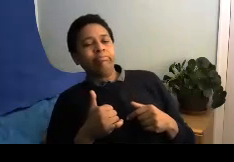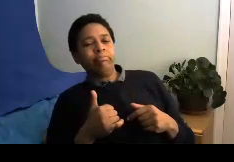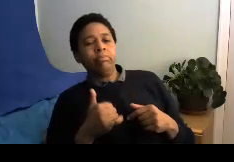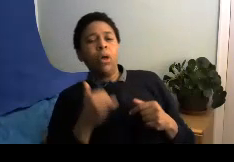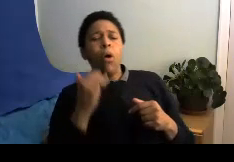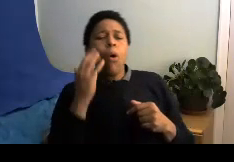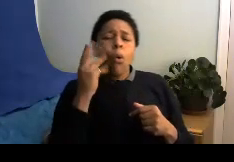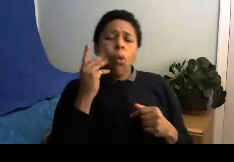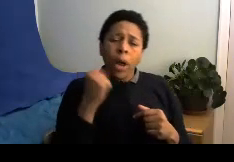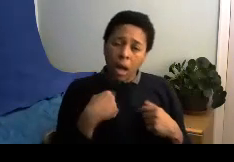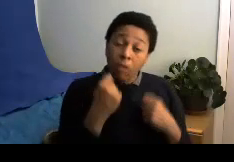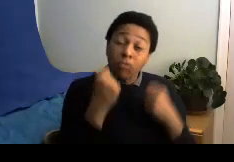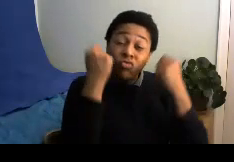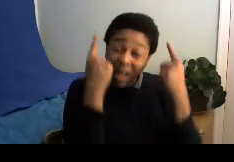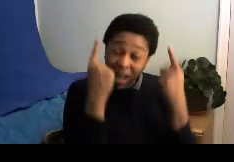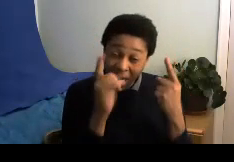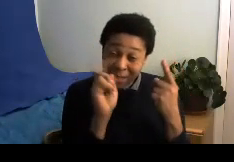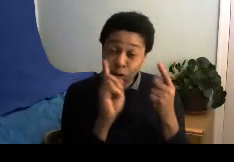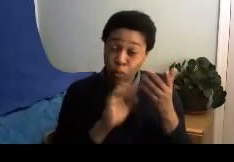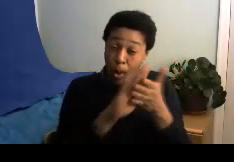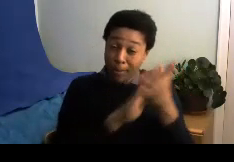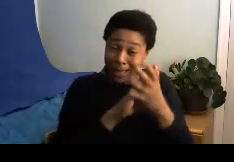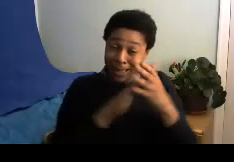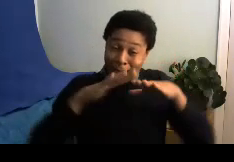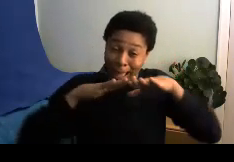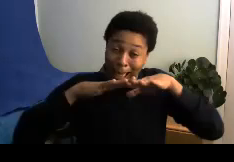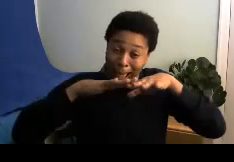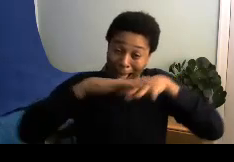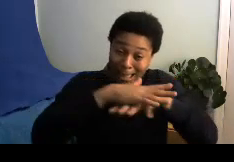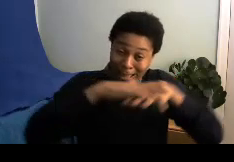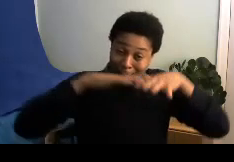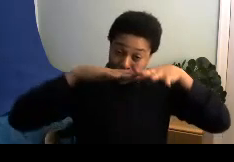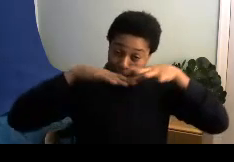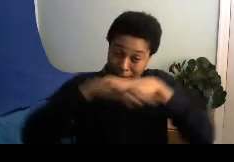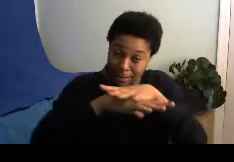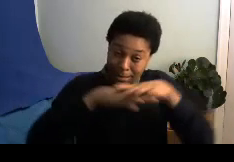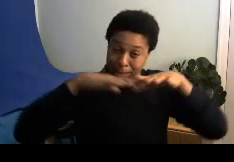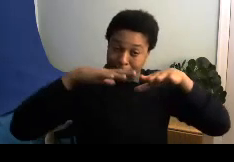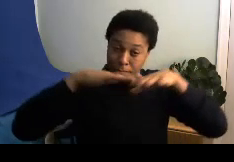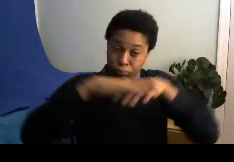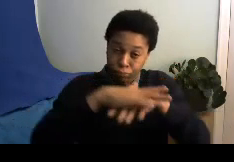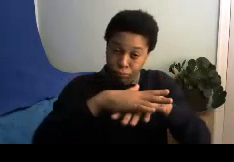intersectionality and that I was an intersectional person, um,